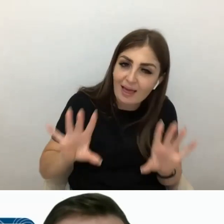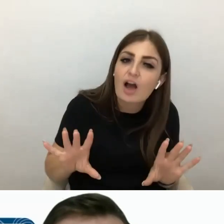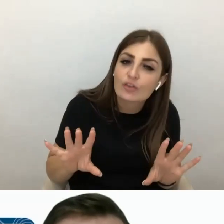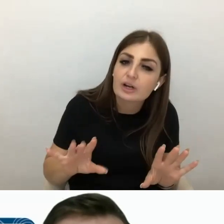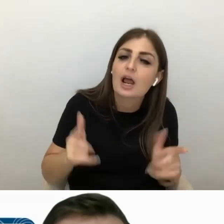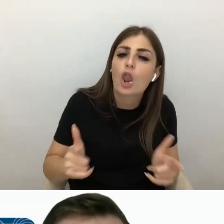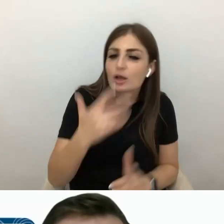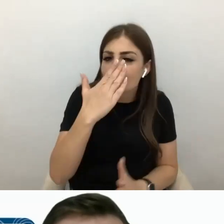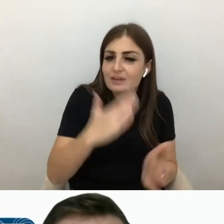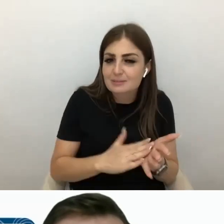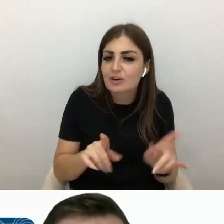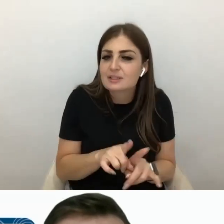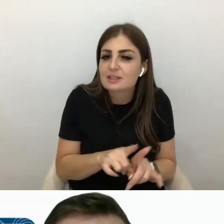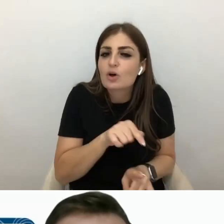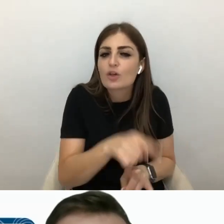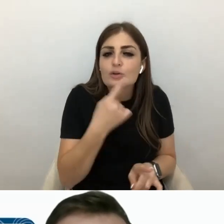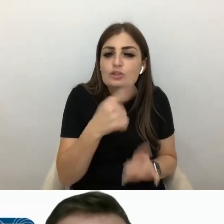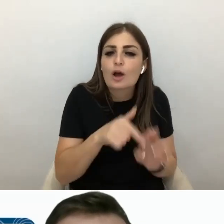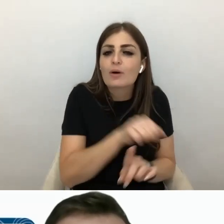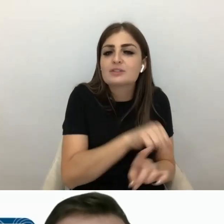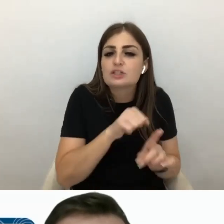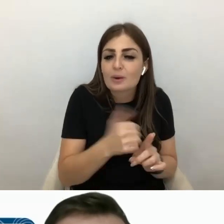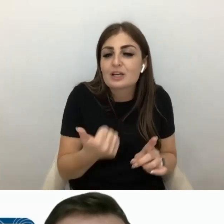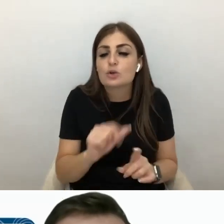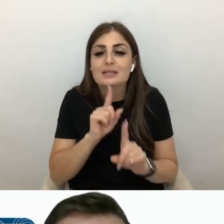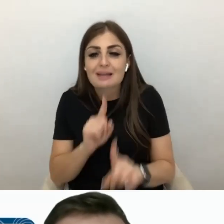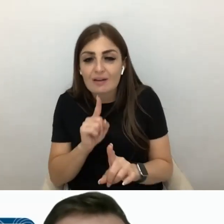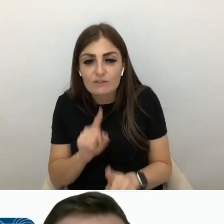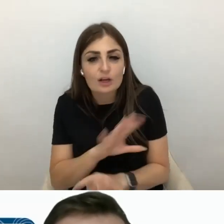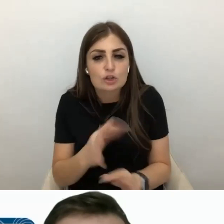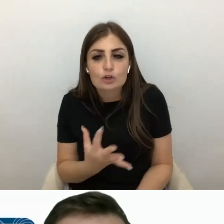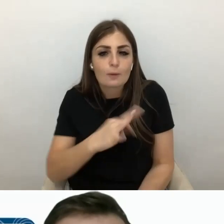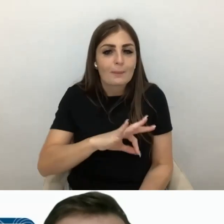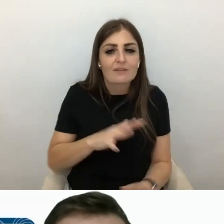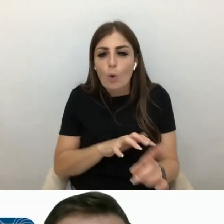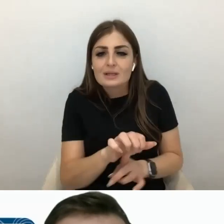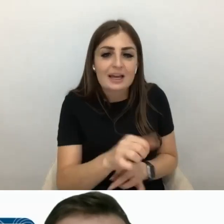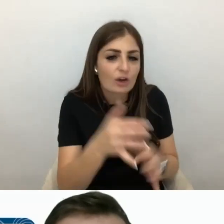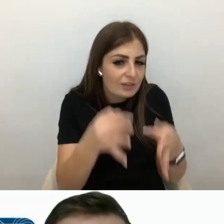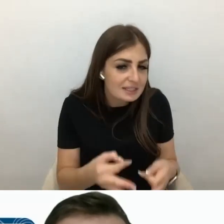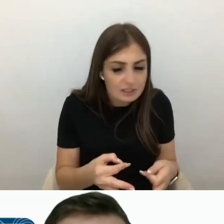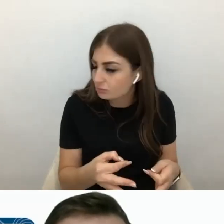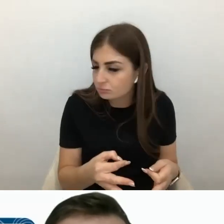these types of matters and using that advice not to try to take over the decision making process.